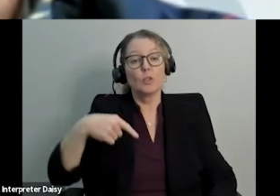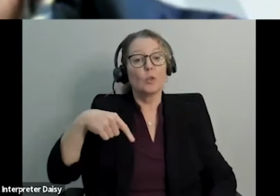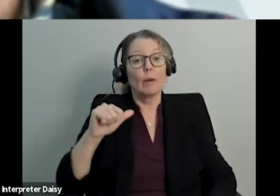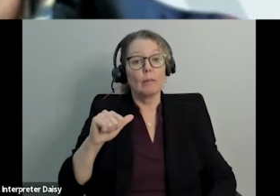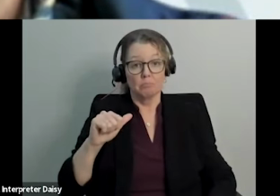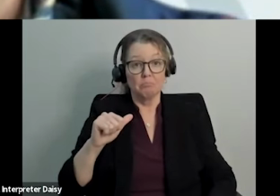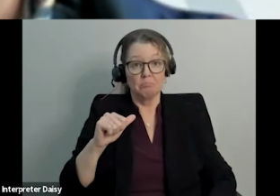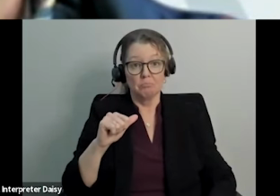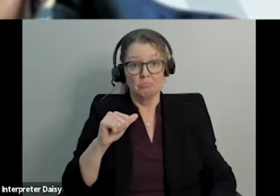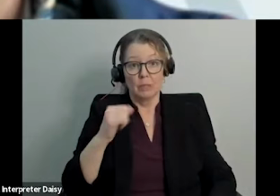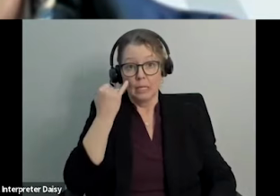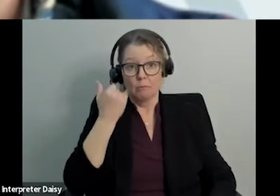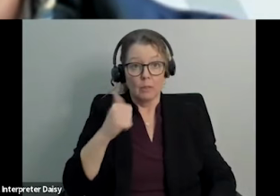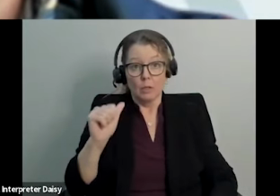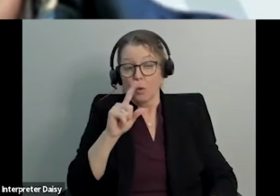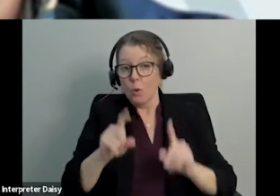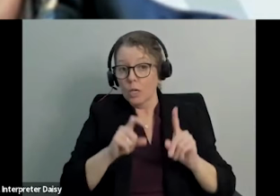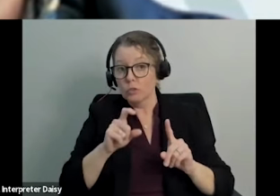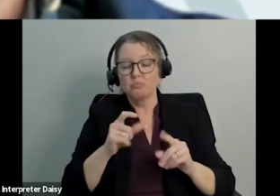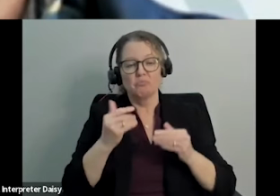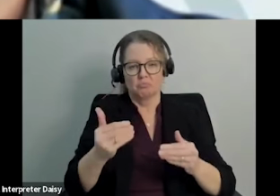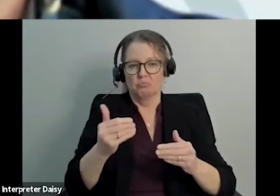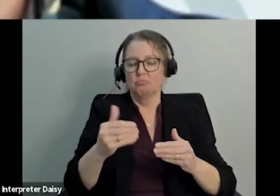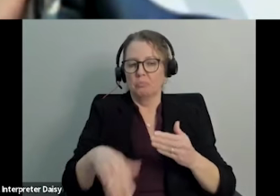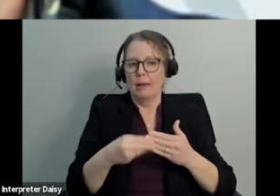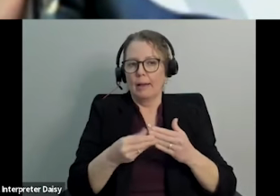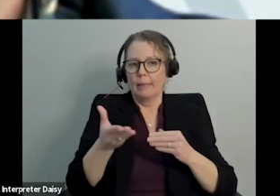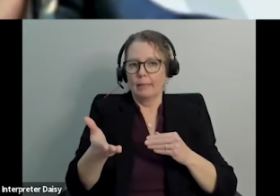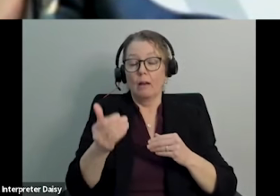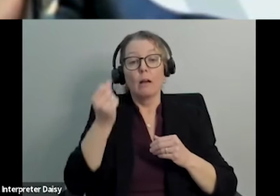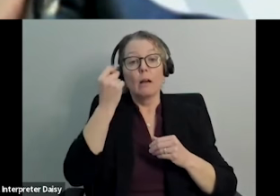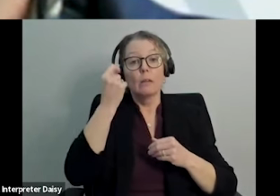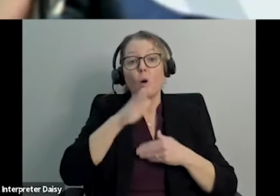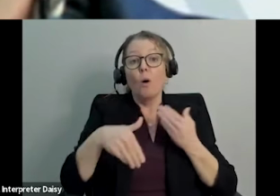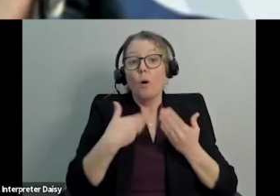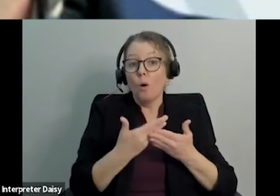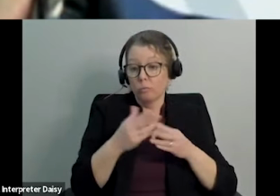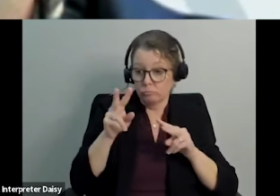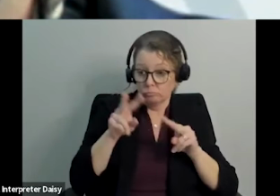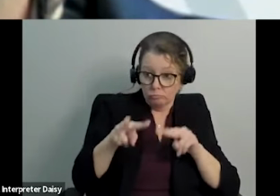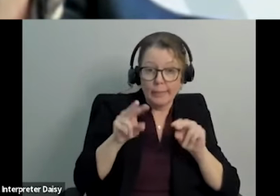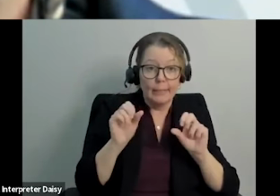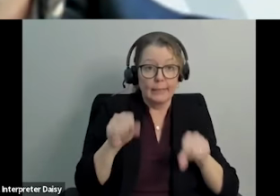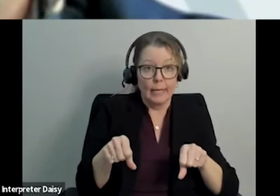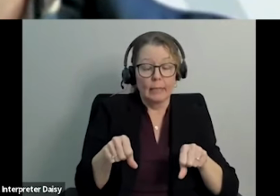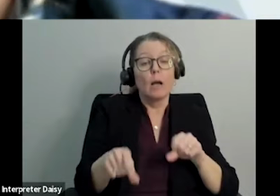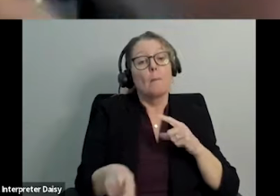to send questions during the session. Everyone will be able to view this question, which can also be submitted anonymously.